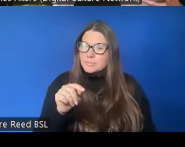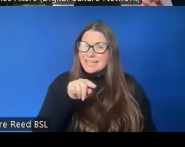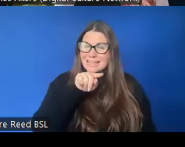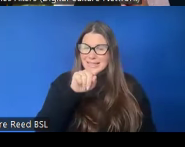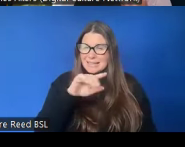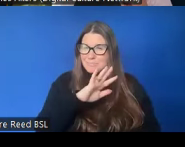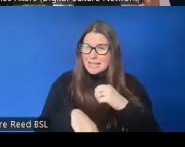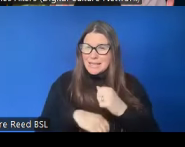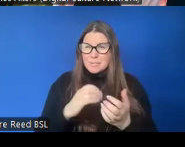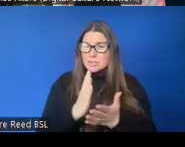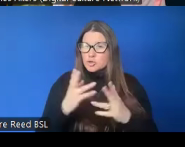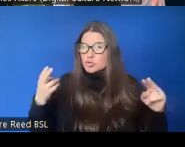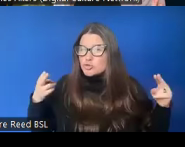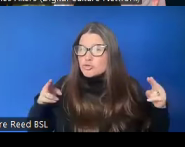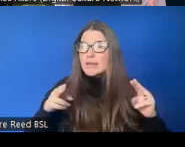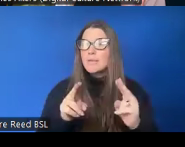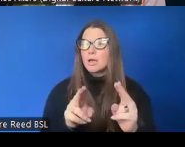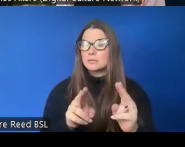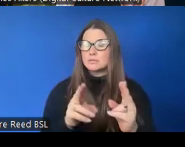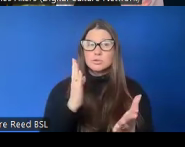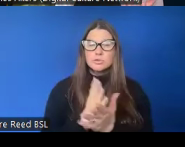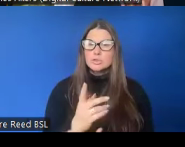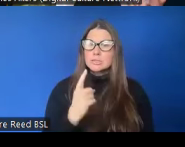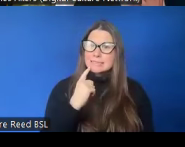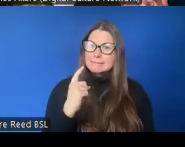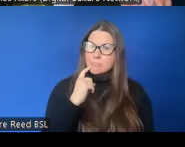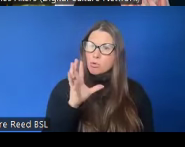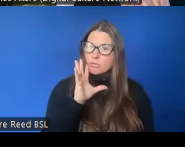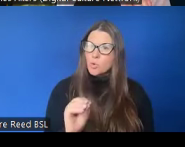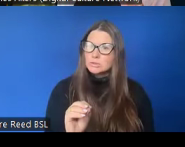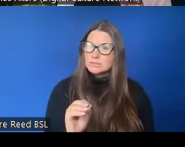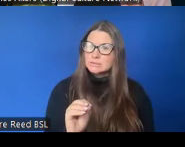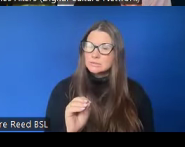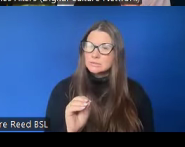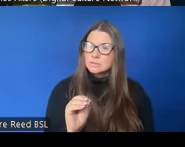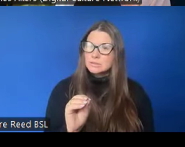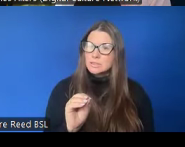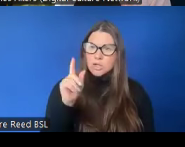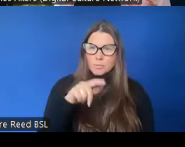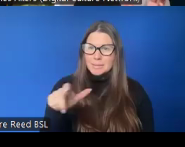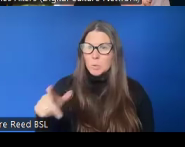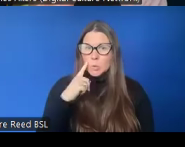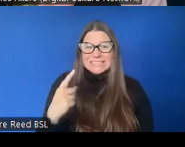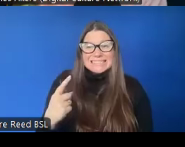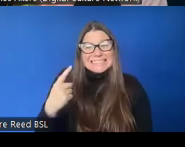and simplify the reporting that you're bringing out the other end,